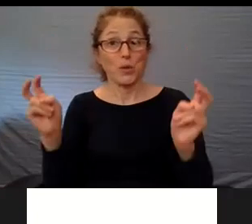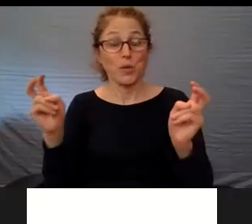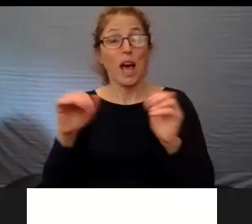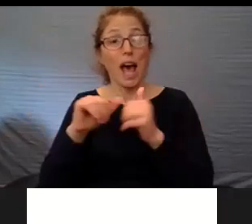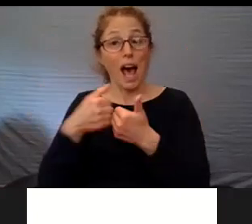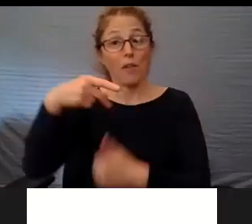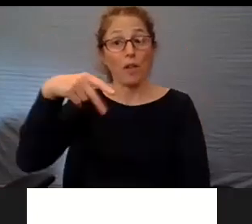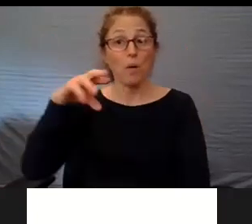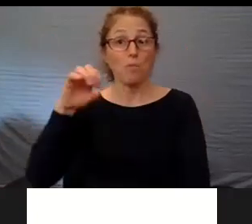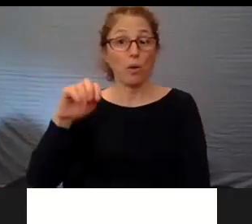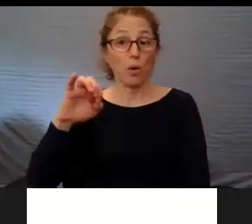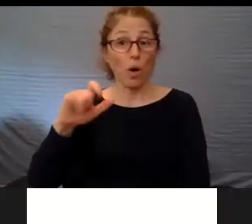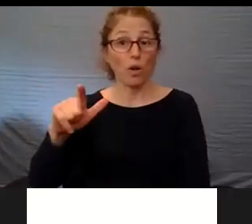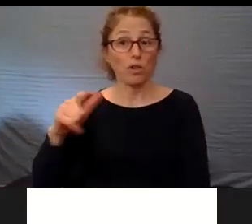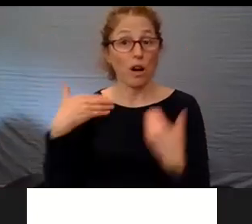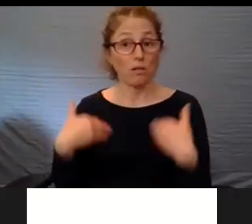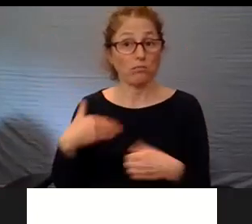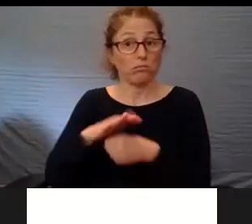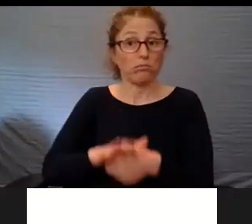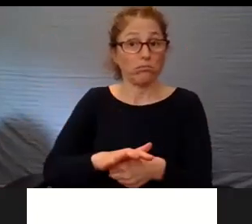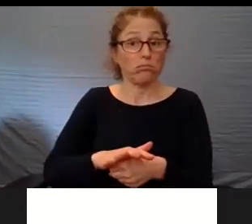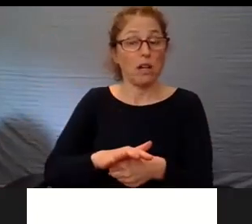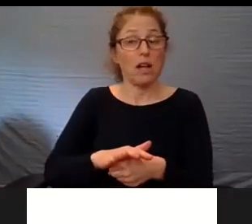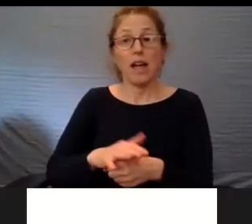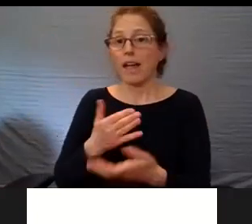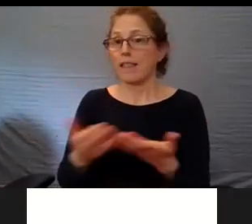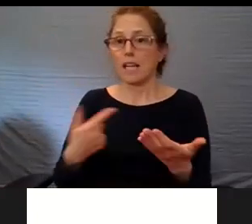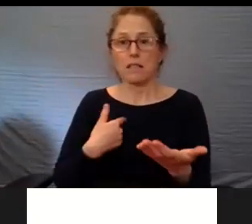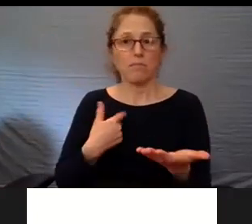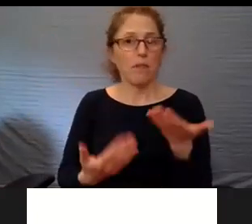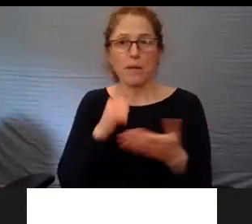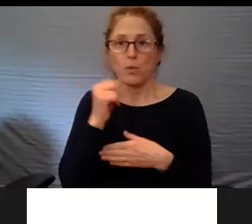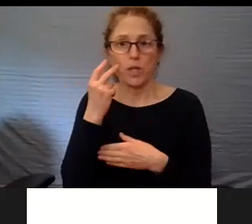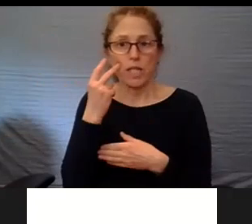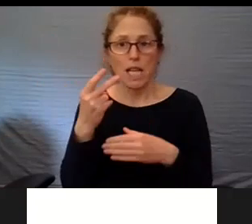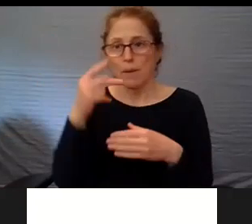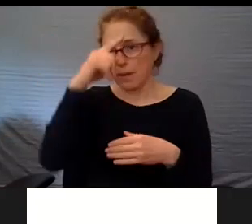ableist and things I might not be seeing because of my limited experience.